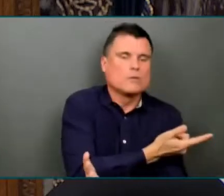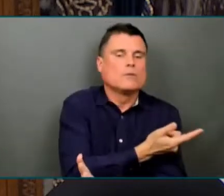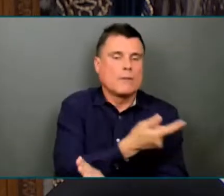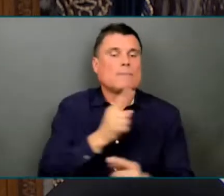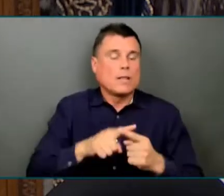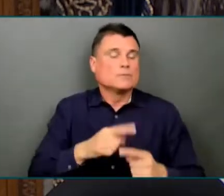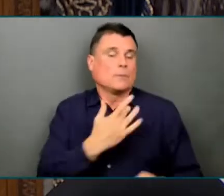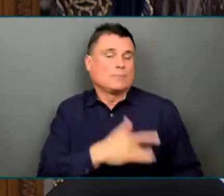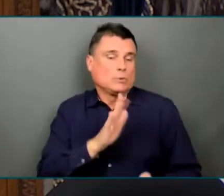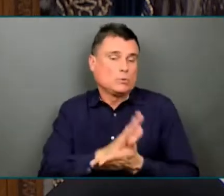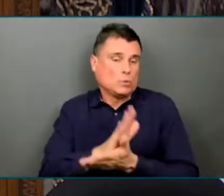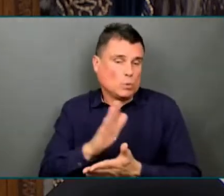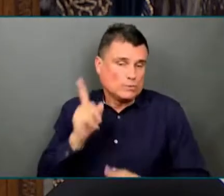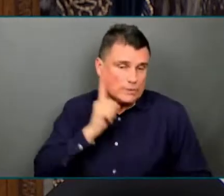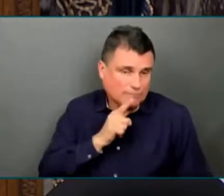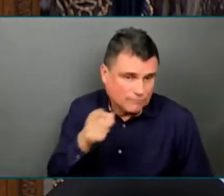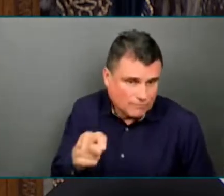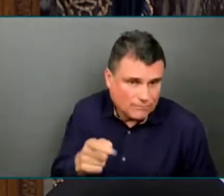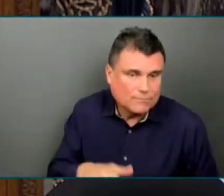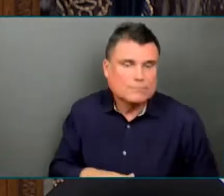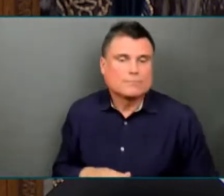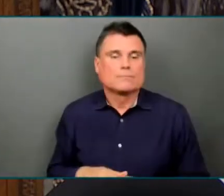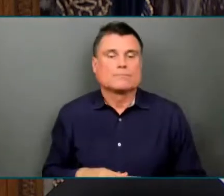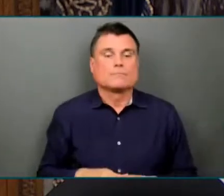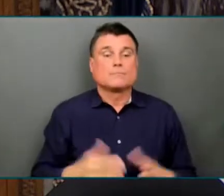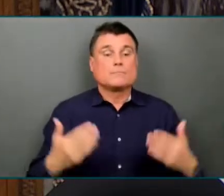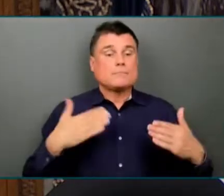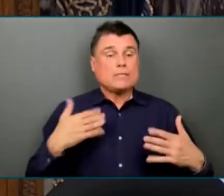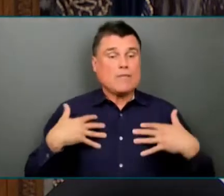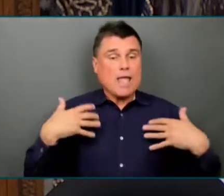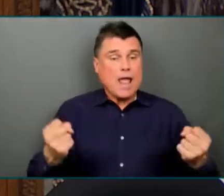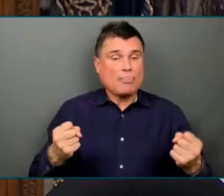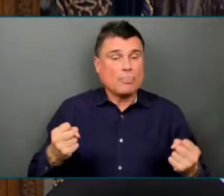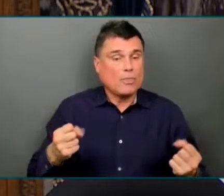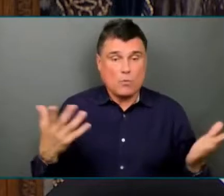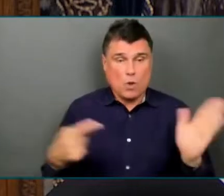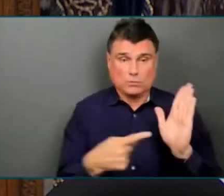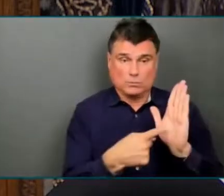“I want to recognize the Woodlands survivors, many who I met on this issue more than a decade ago.